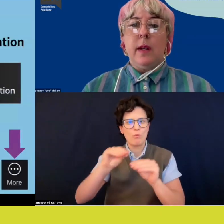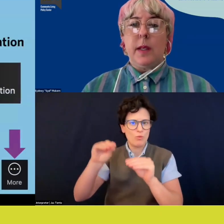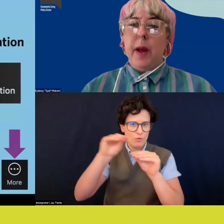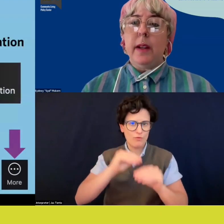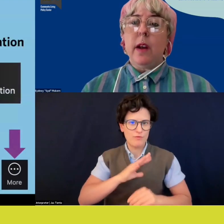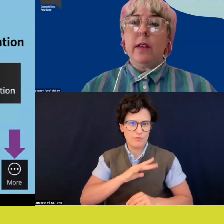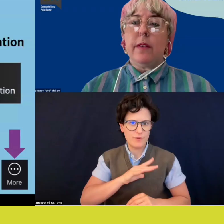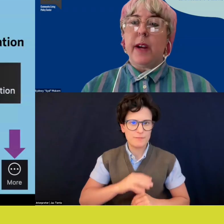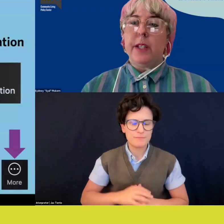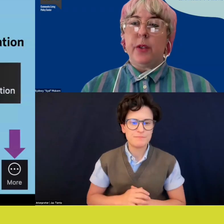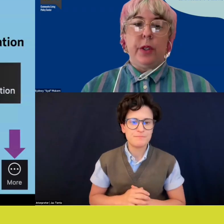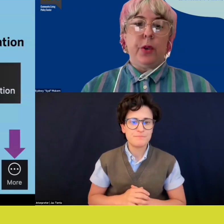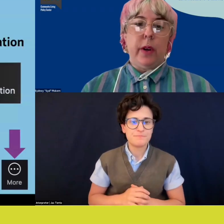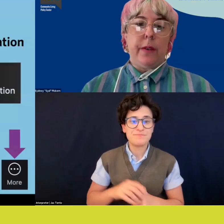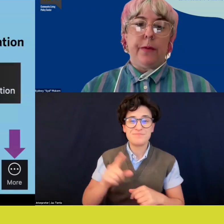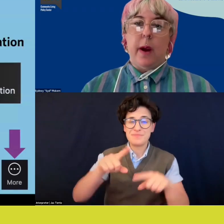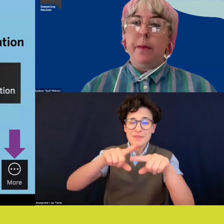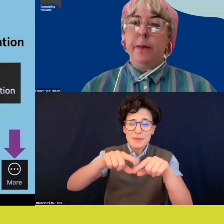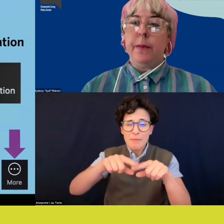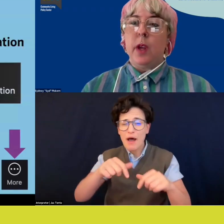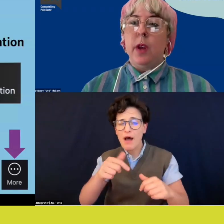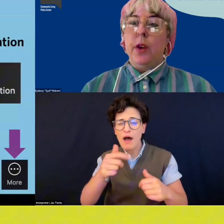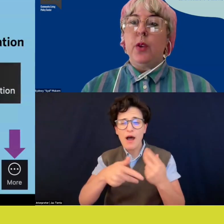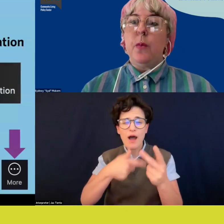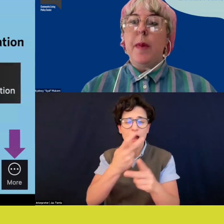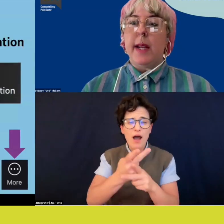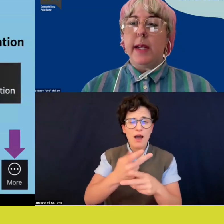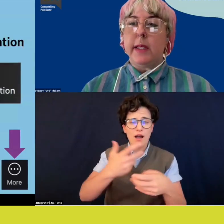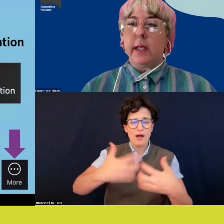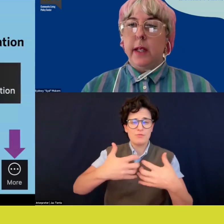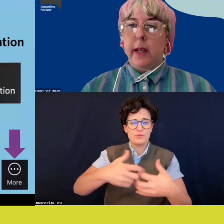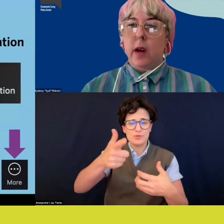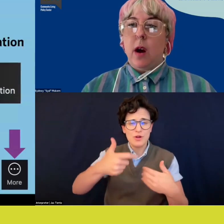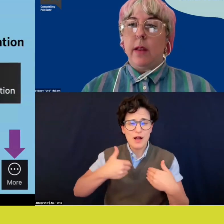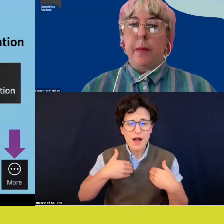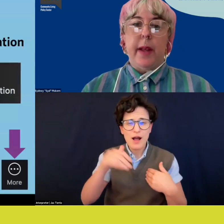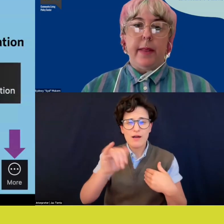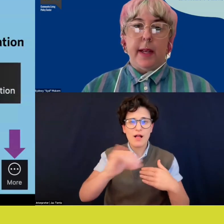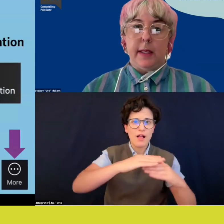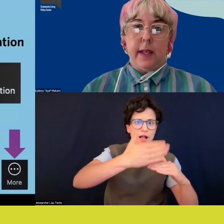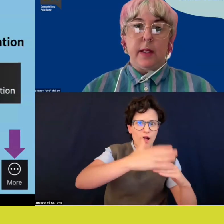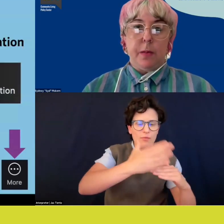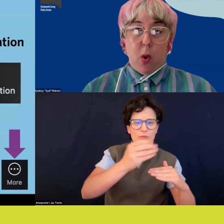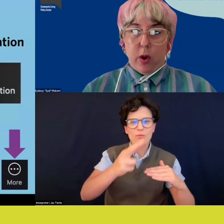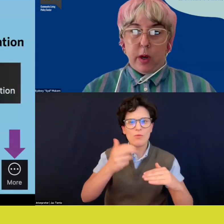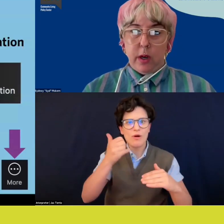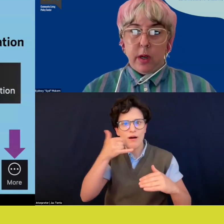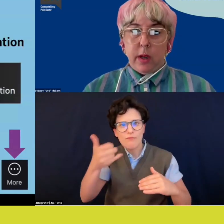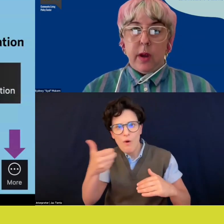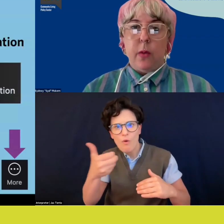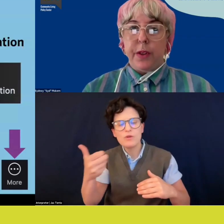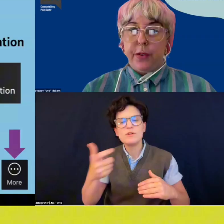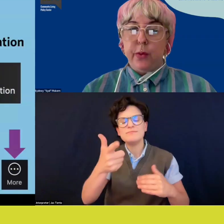Depending on the device you are joining from, you may need to click on the button that says more with